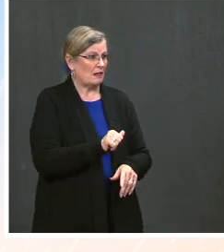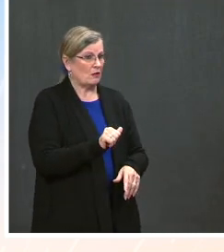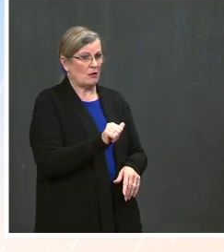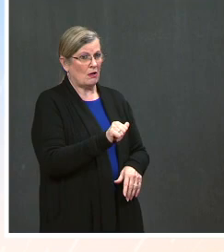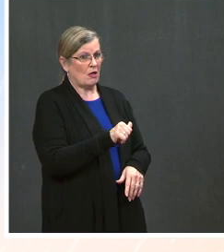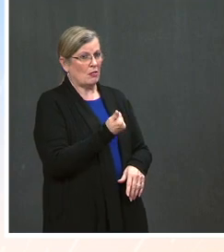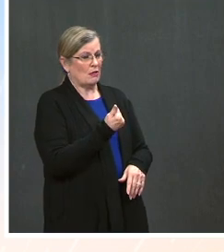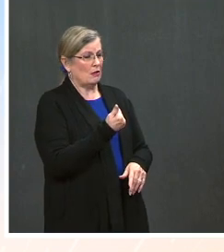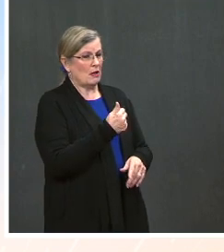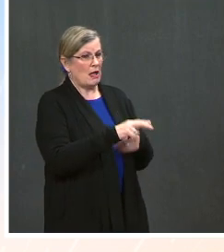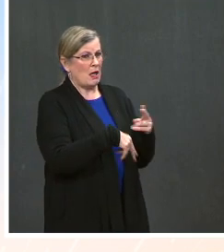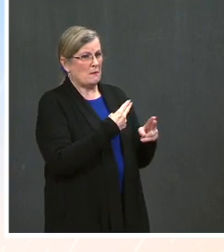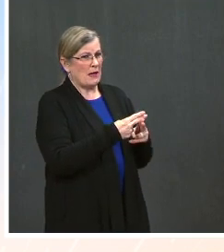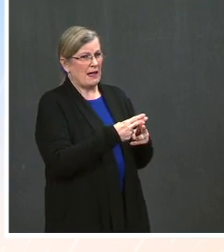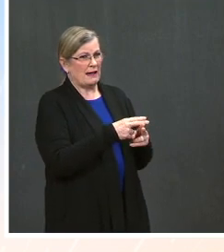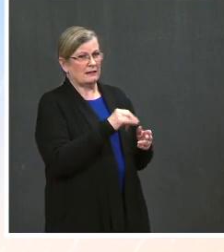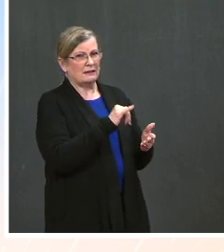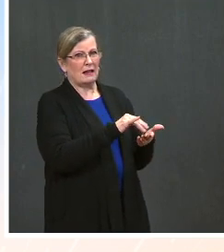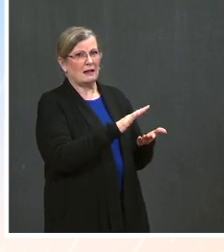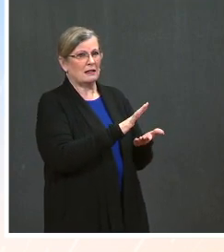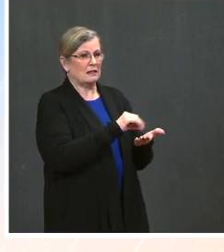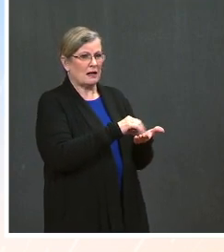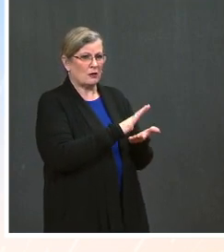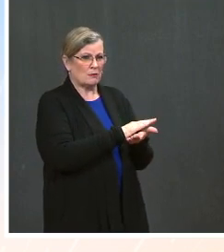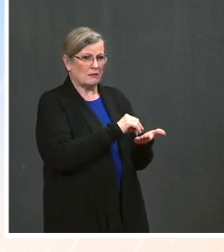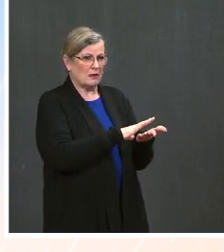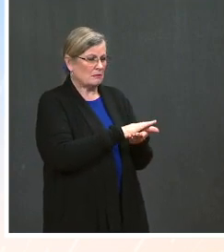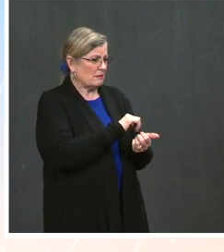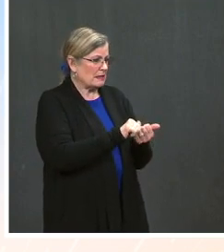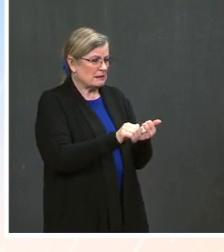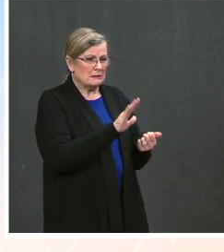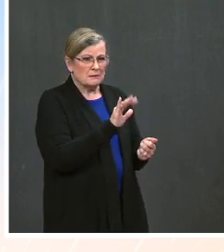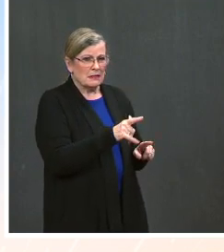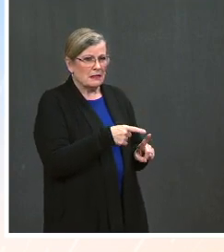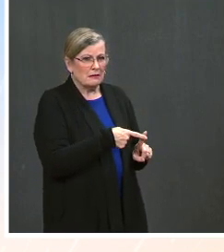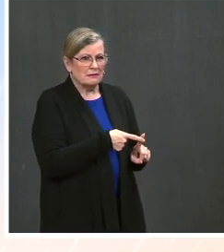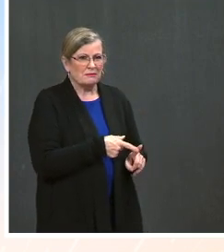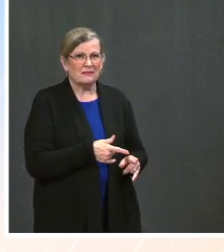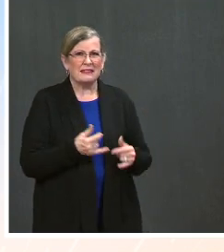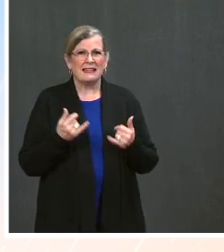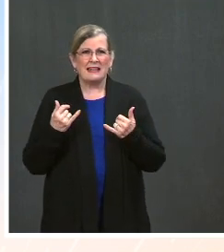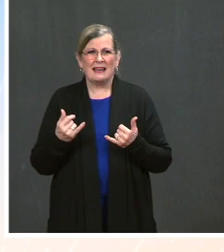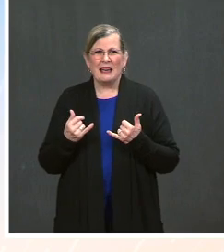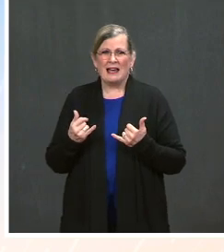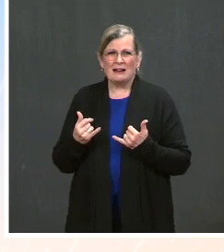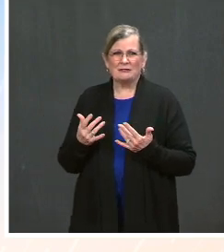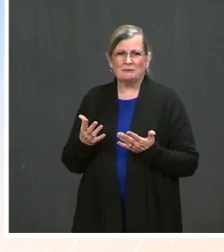but not today or this weekend. So the rest easy. The Press: Okay, thank you. Ms. Psaki: Go ahead. The Press: Thanks, Jen. I have a couple quick questions.